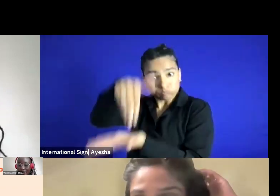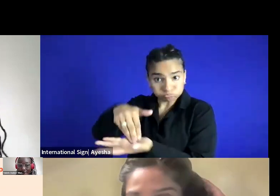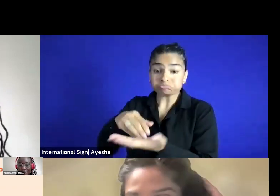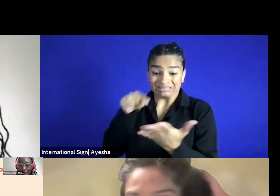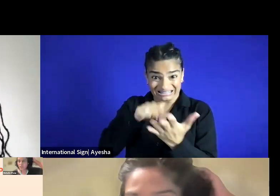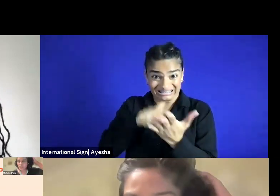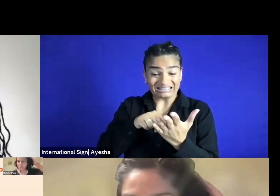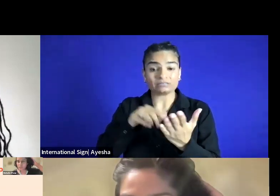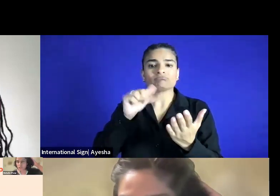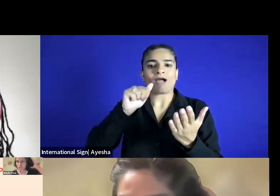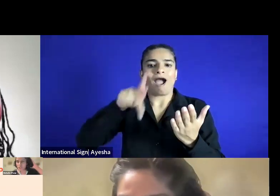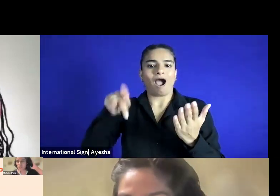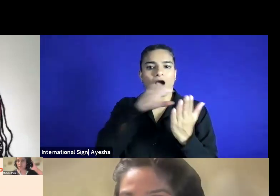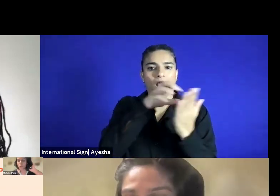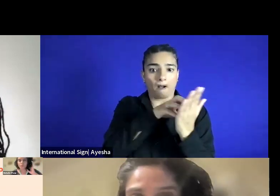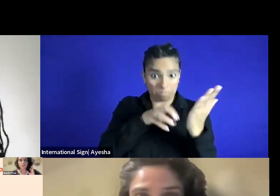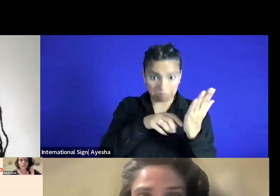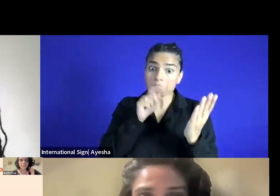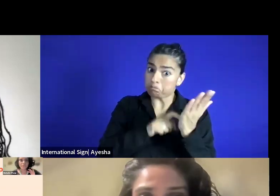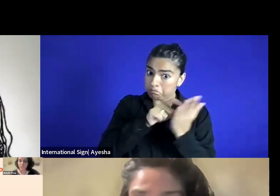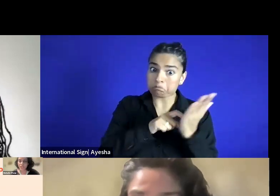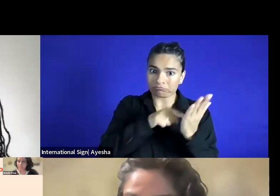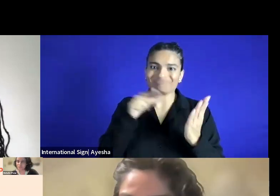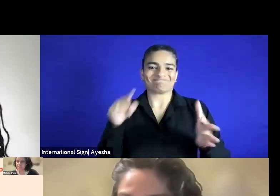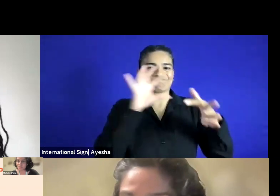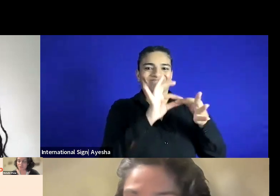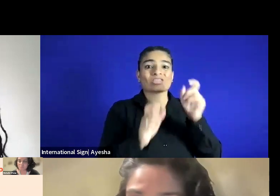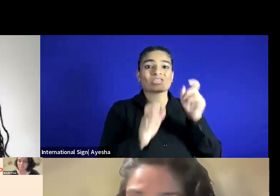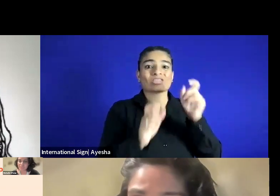Yes. Okay. And just reading a note from the chat that Fatima has dropped